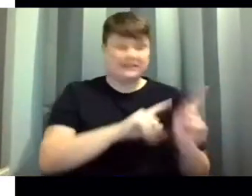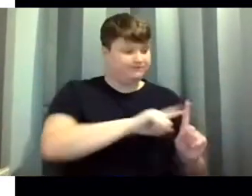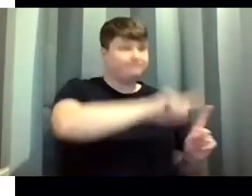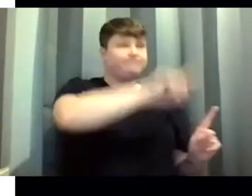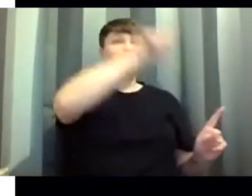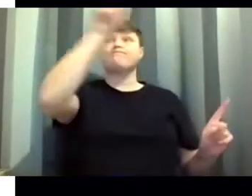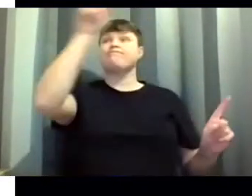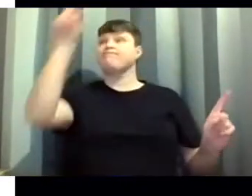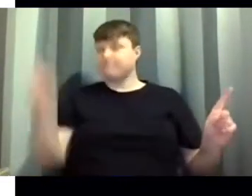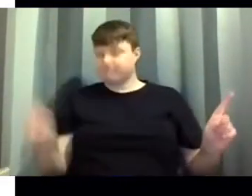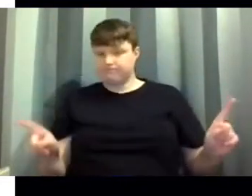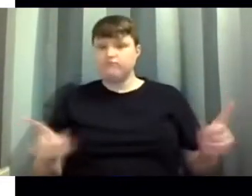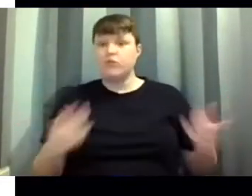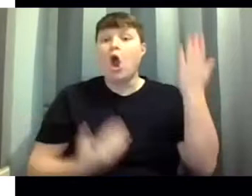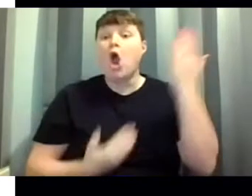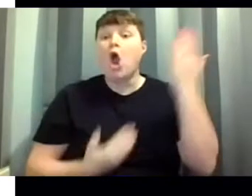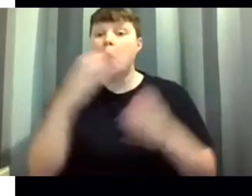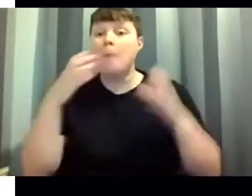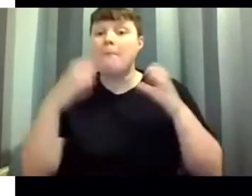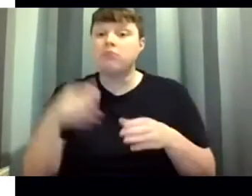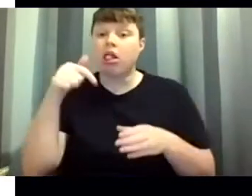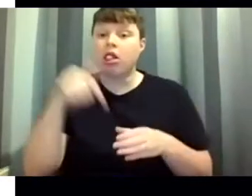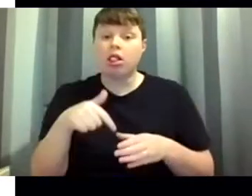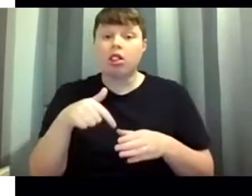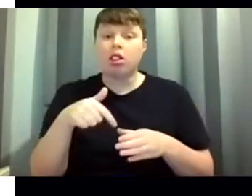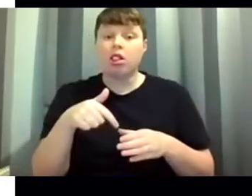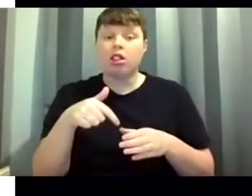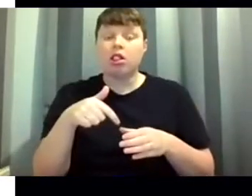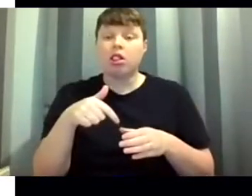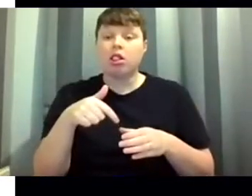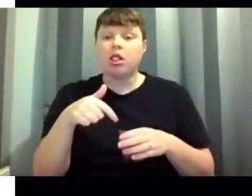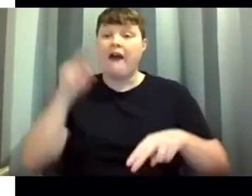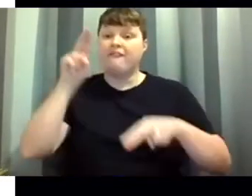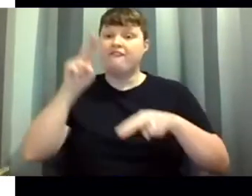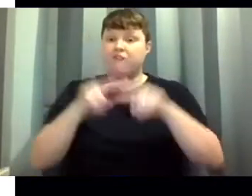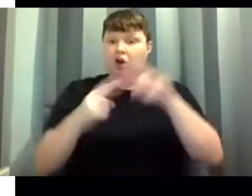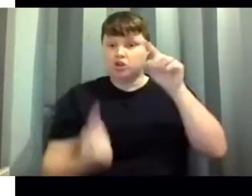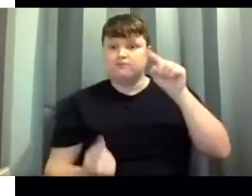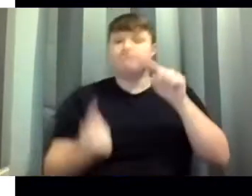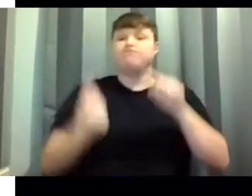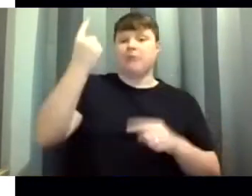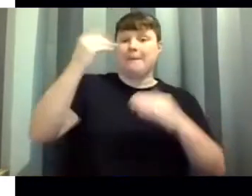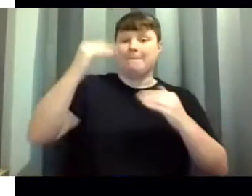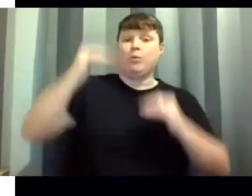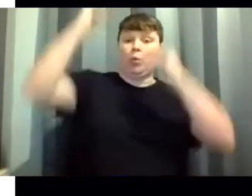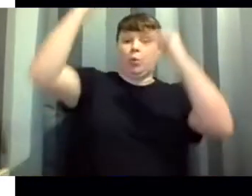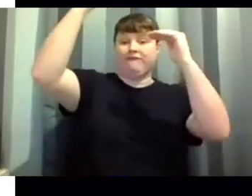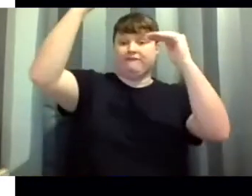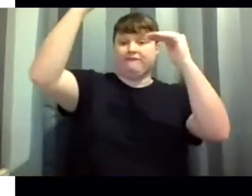In the new model, it was moved to being a function of the large scale (the dynamically resolved